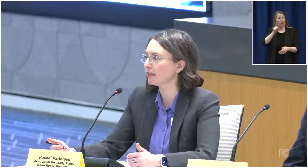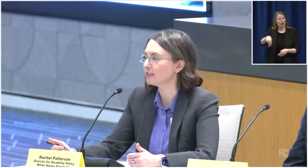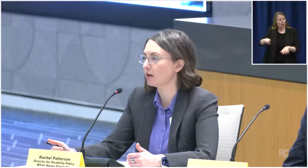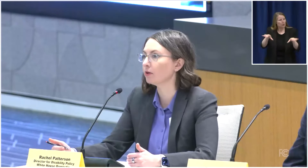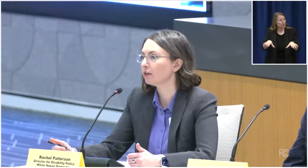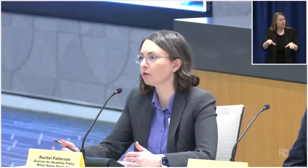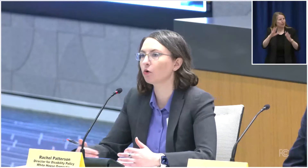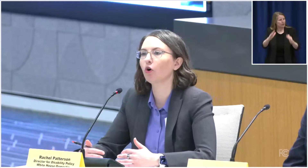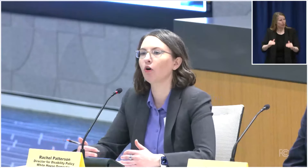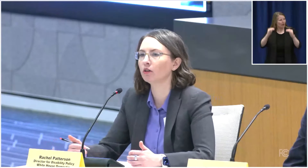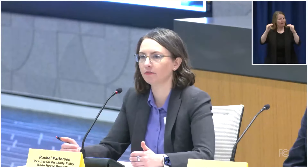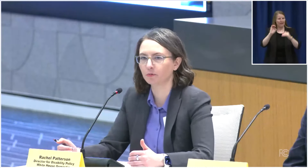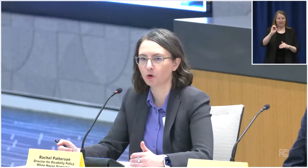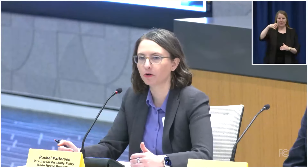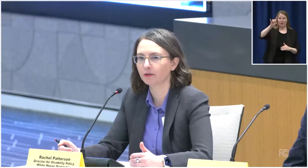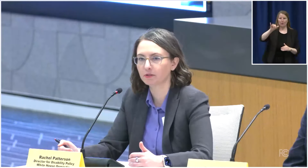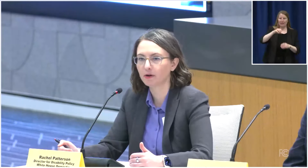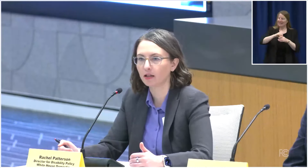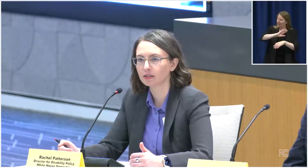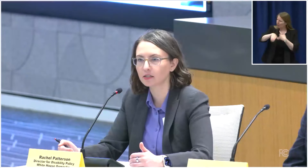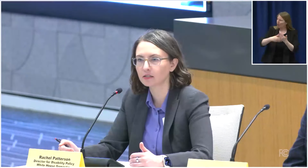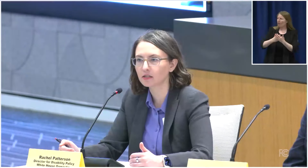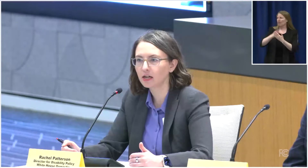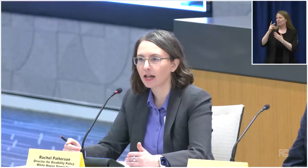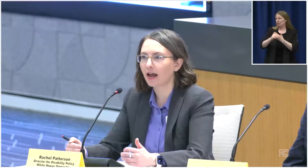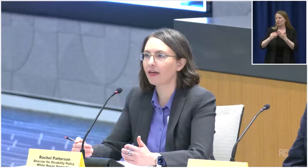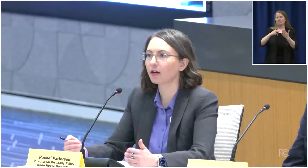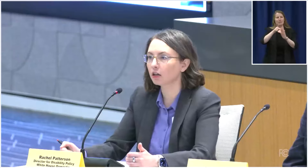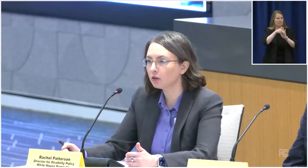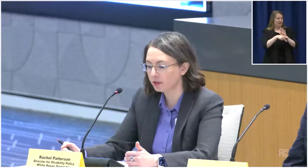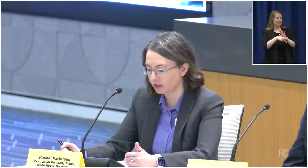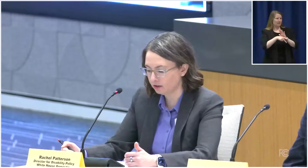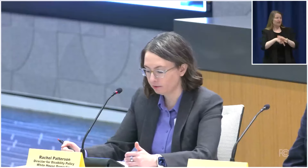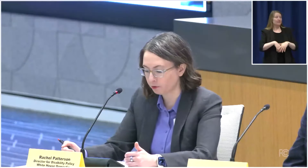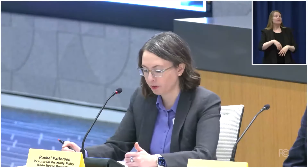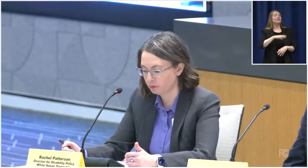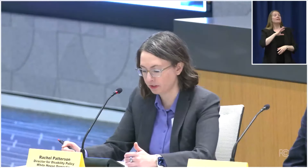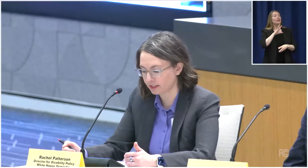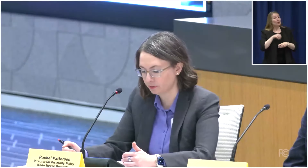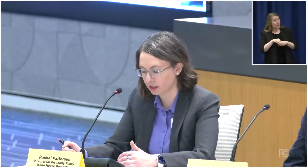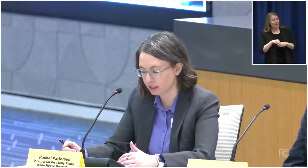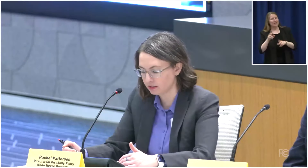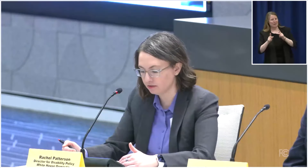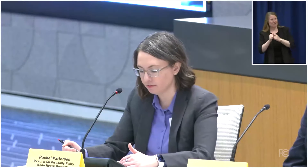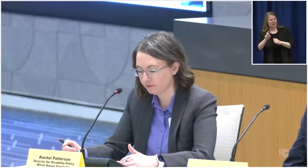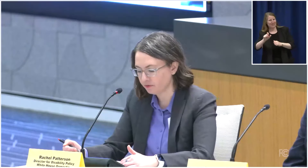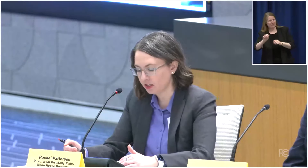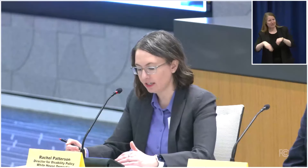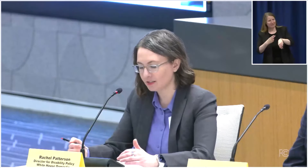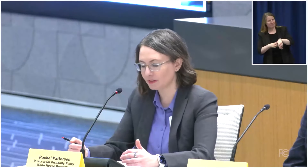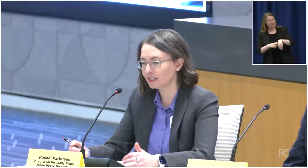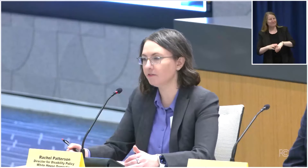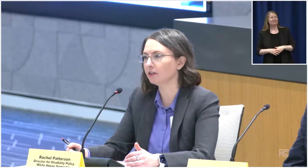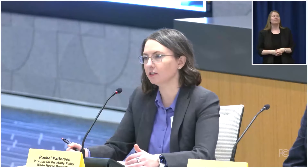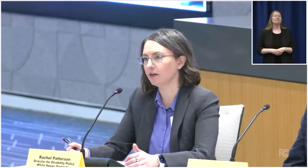THEN IN FEBRUARY OF 2023 HE SIGNED ANOTHER EXECUTIVE ORDER REQUIRING ANNUAL REPORTING FROM AGENCIES.